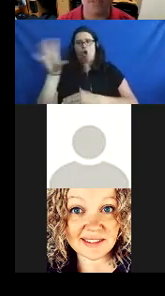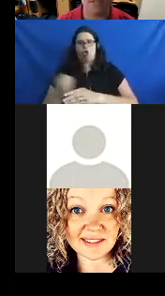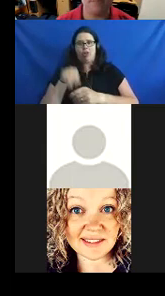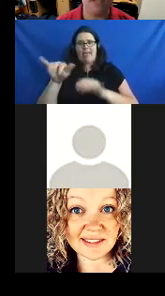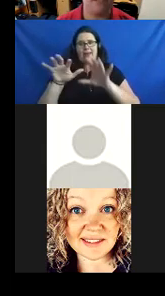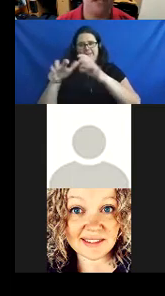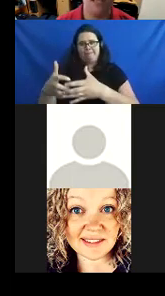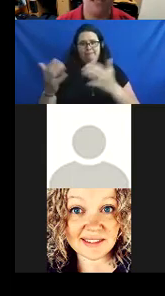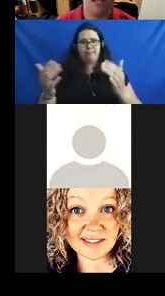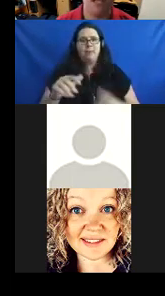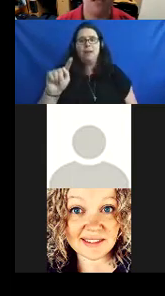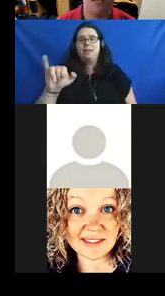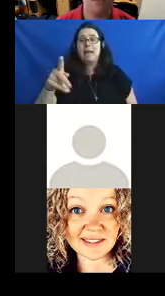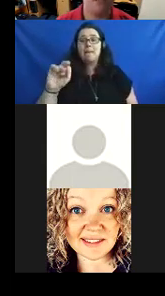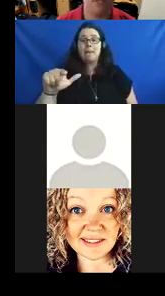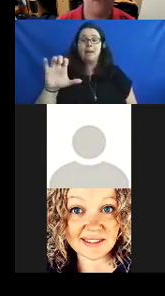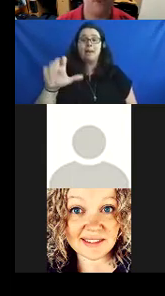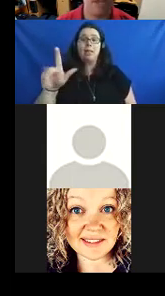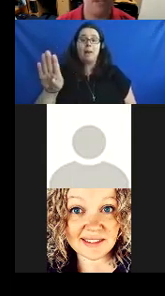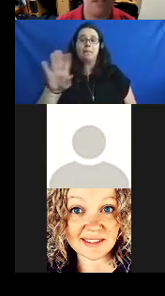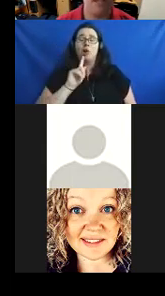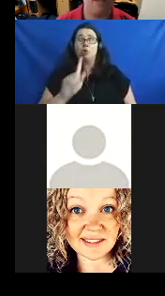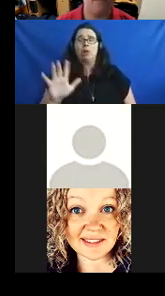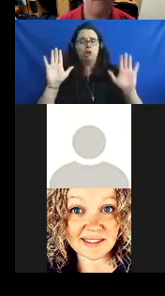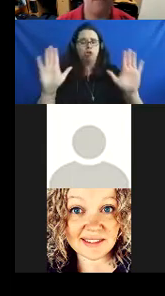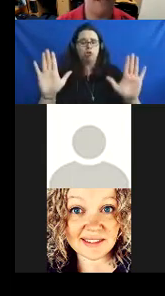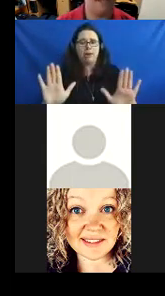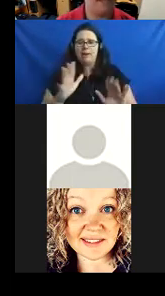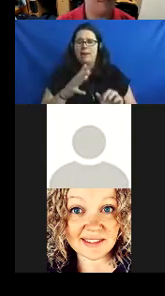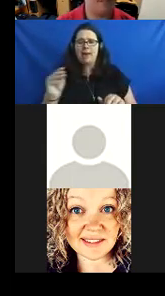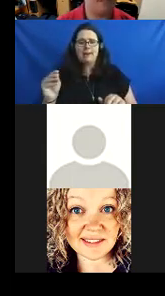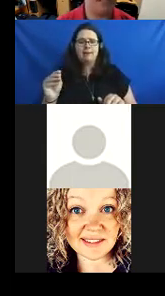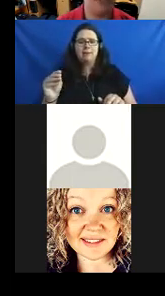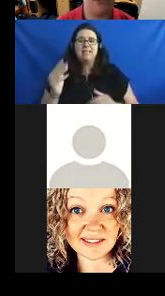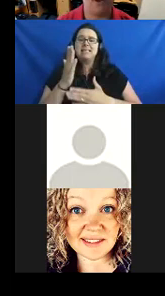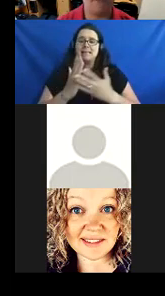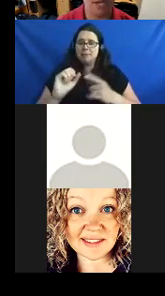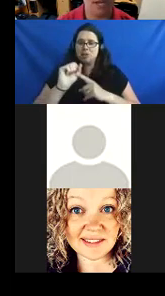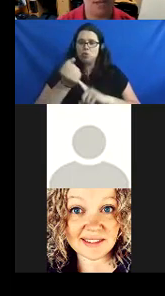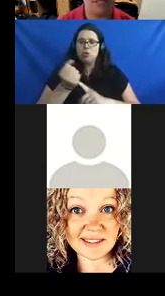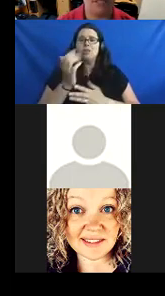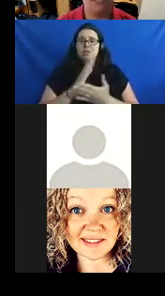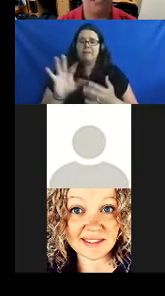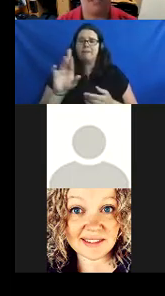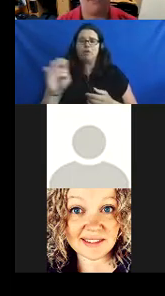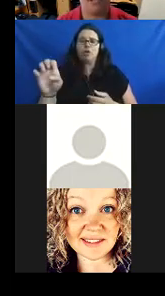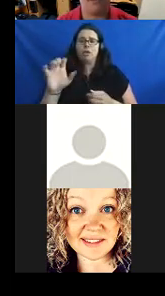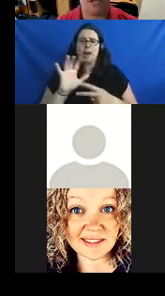TYPING CLUB IS ANOTHER REALLY GREAT AND IN SOME INSTANCES THERE ARE FREE OPTIONS AND THERE ARE OTHER OPTIONS AND